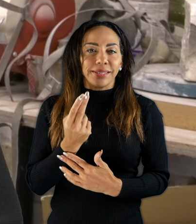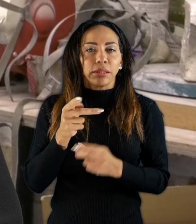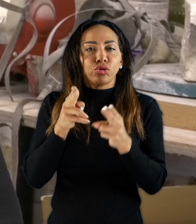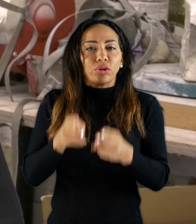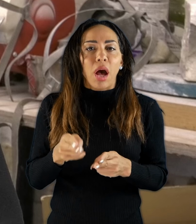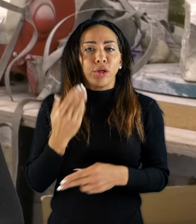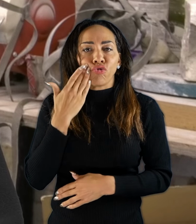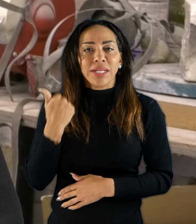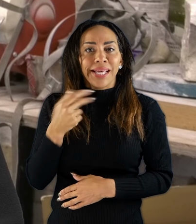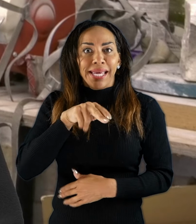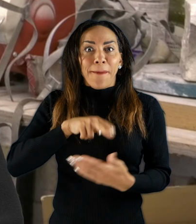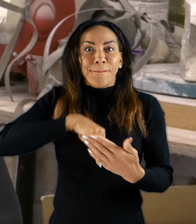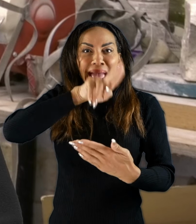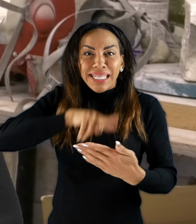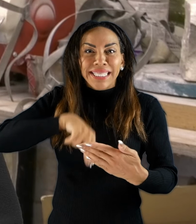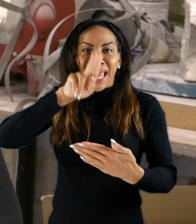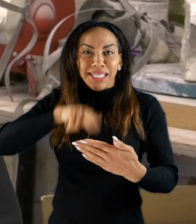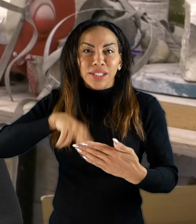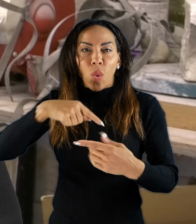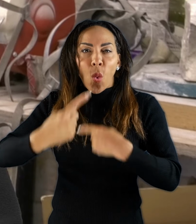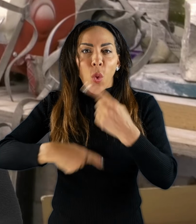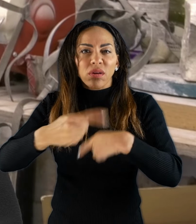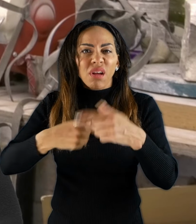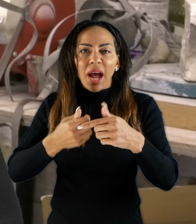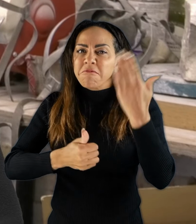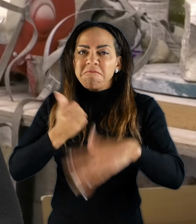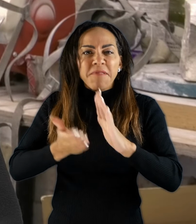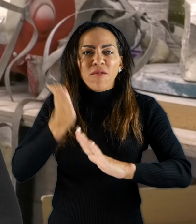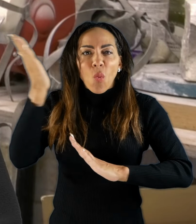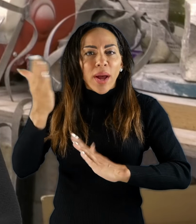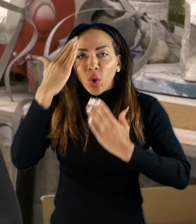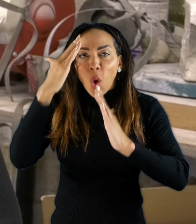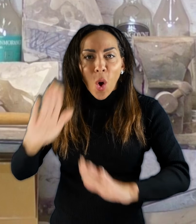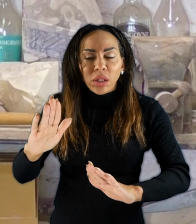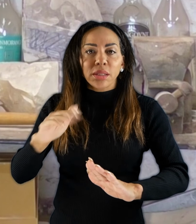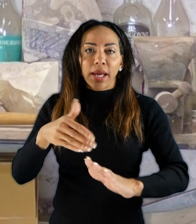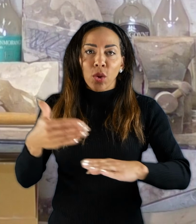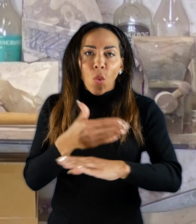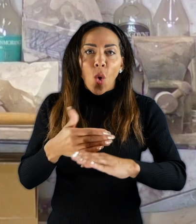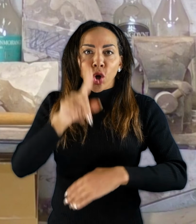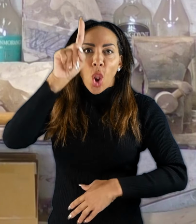painted all the time. You know, he never went on holiday. He worked really long days. And he was